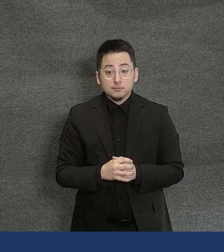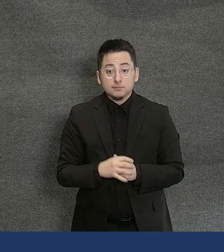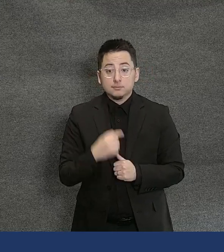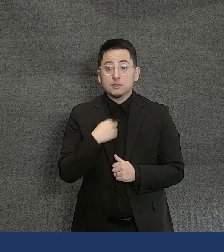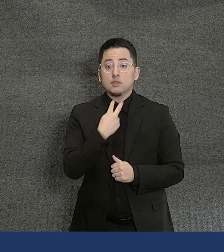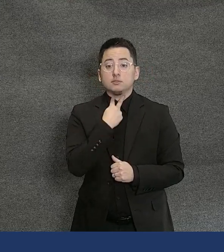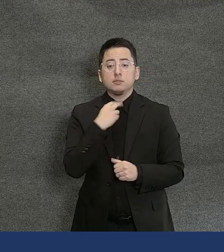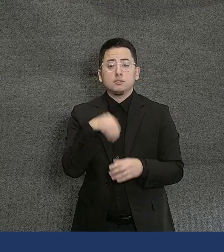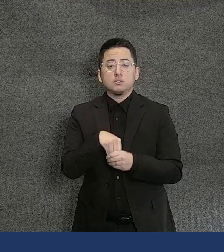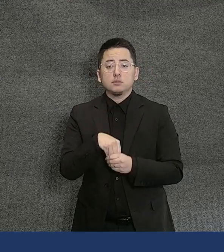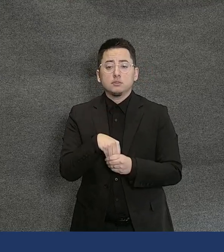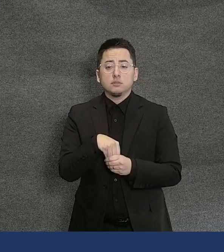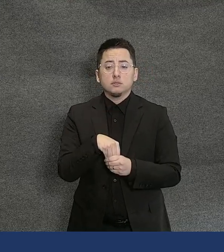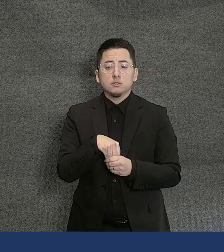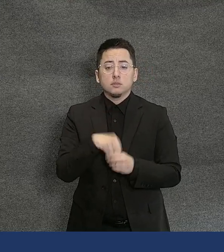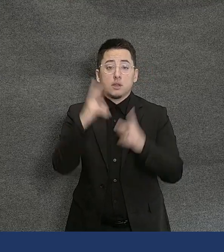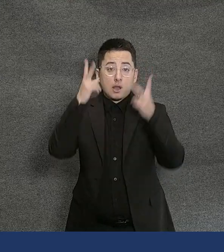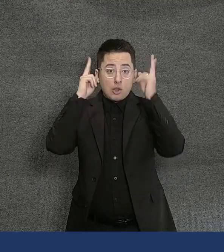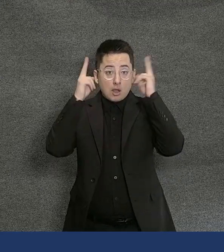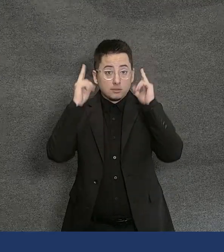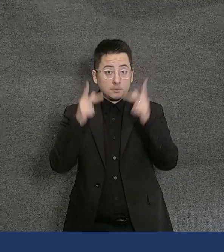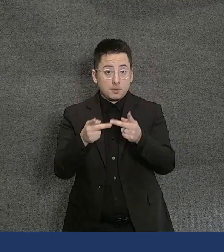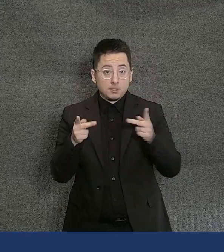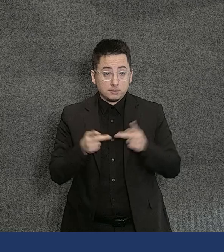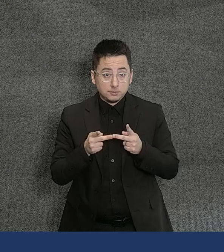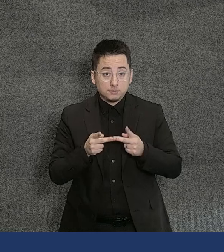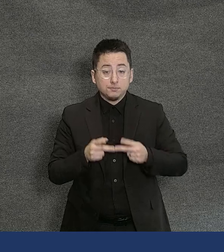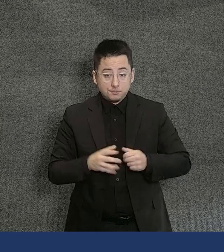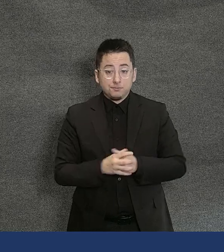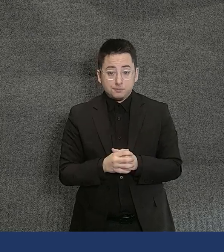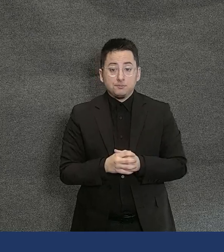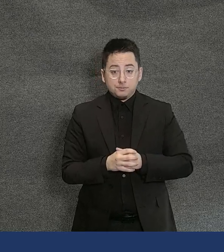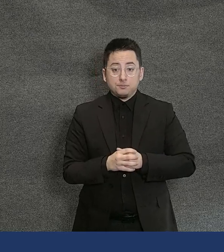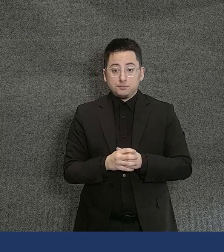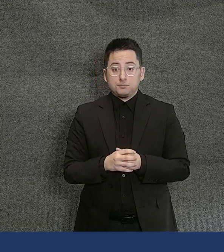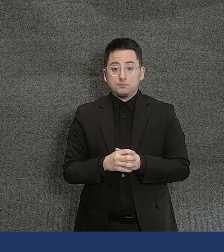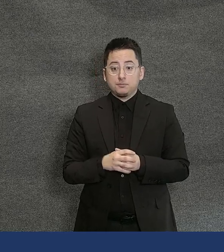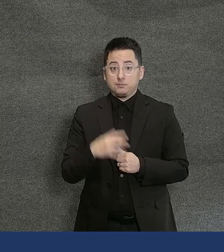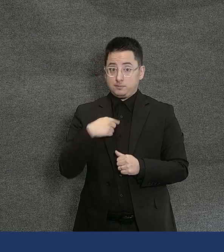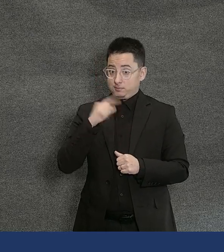so when I went to get a haircut, which is something that everyone